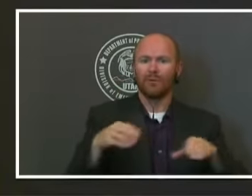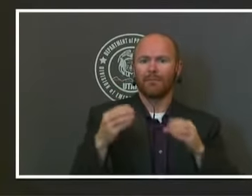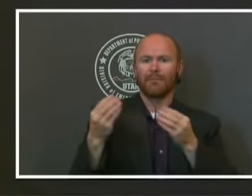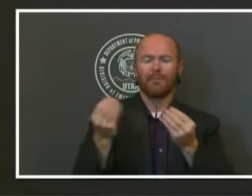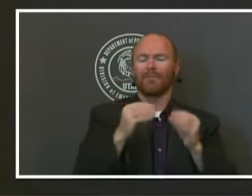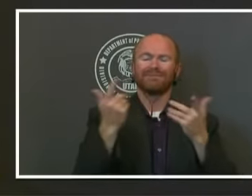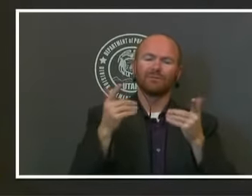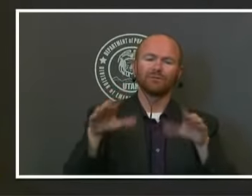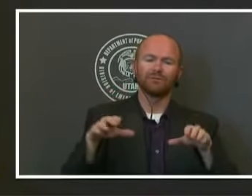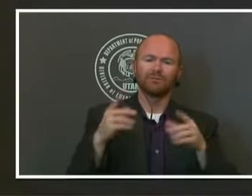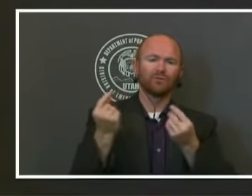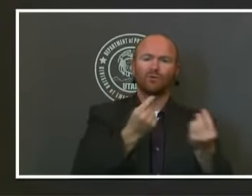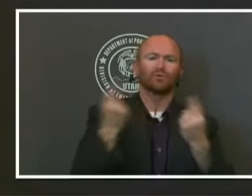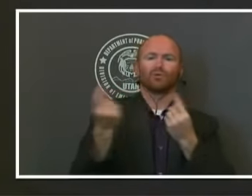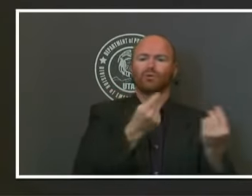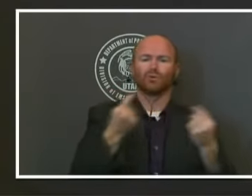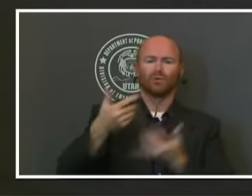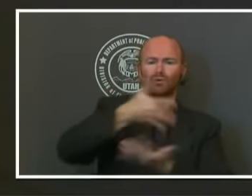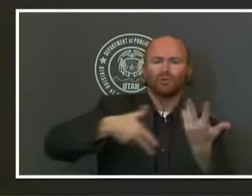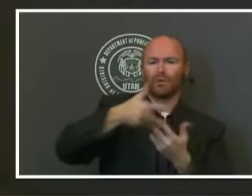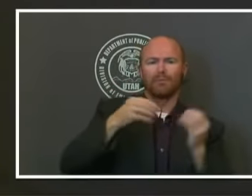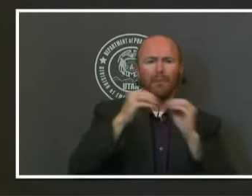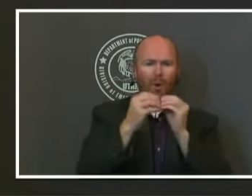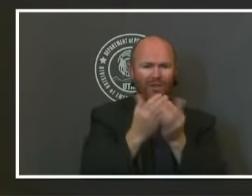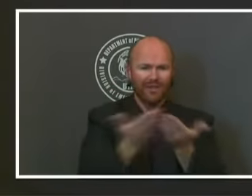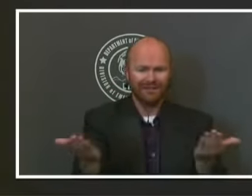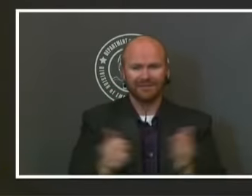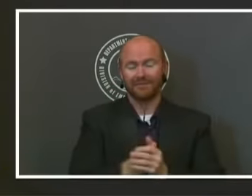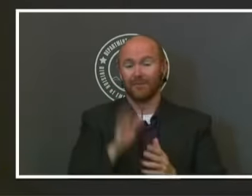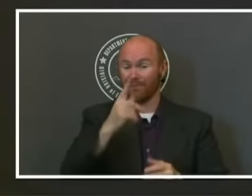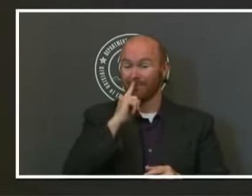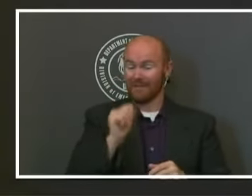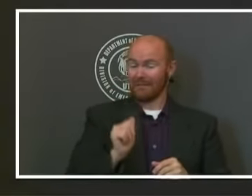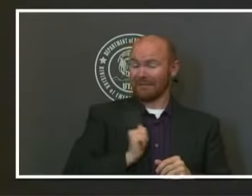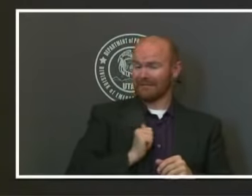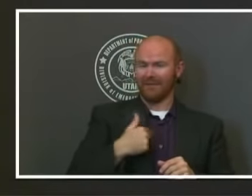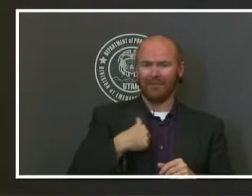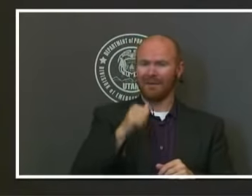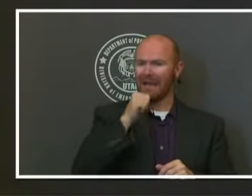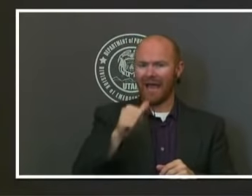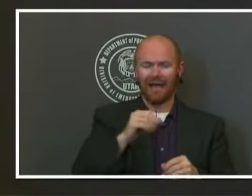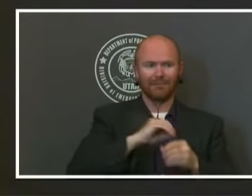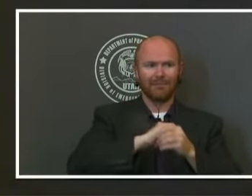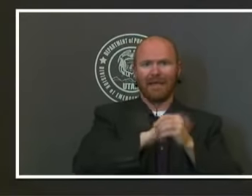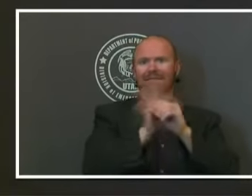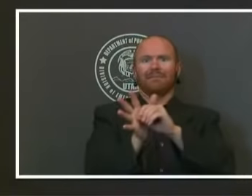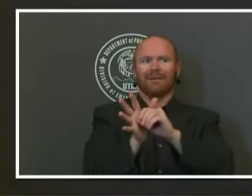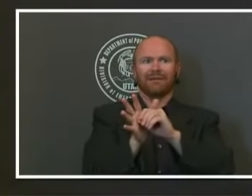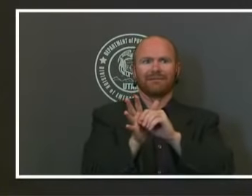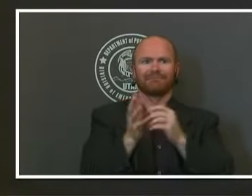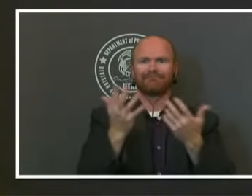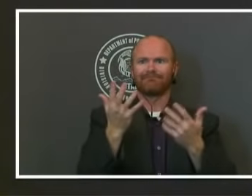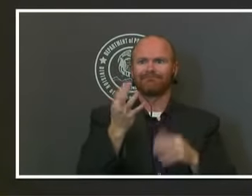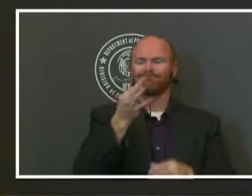hi and I'm not the pandemic czar